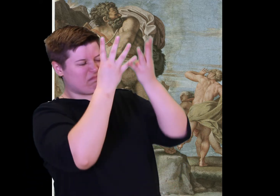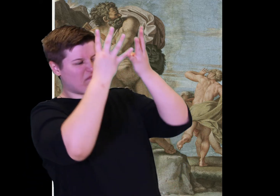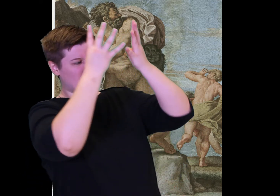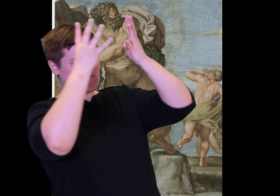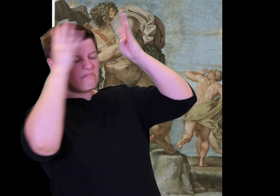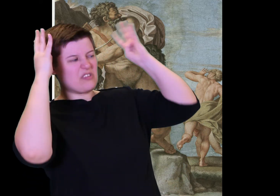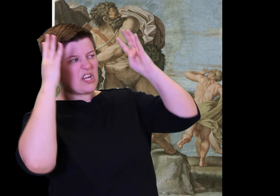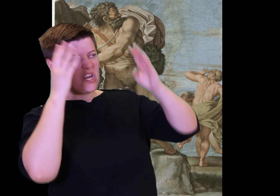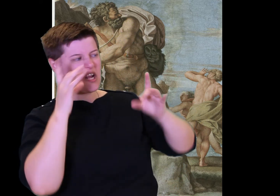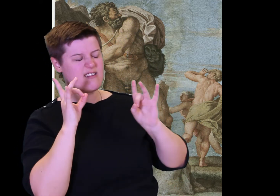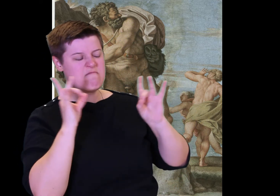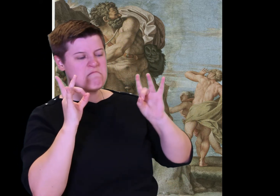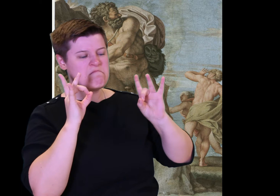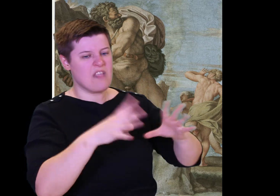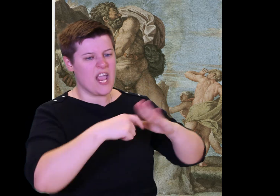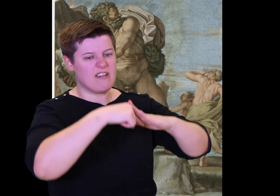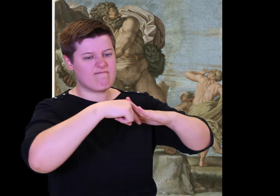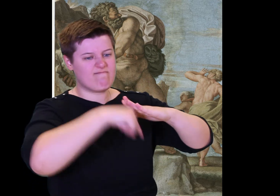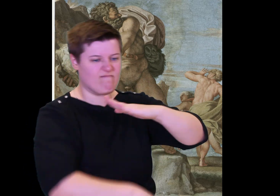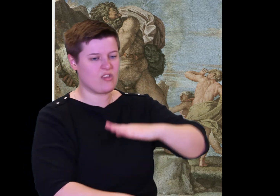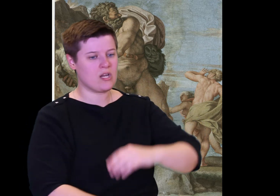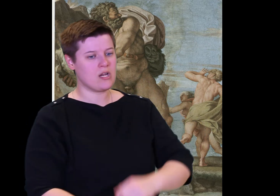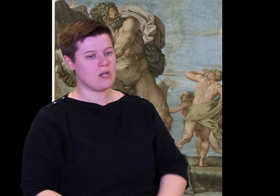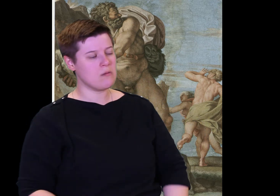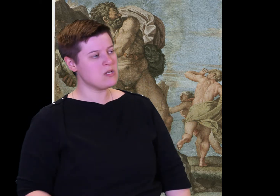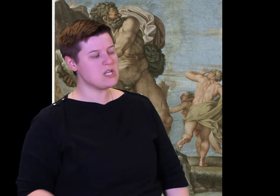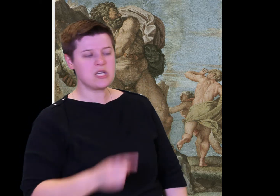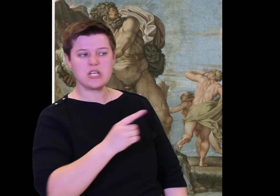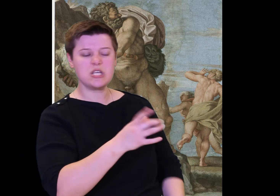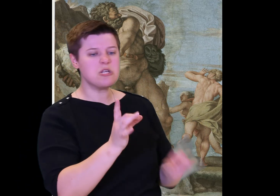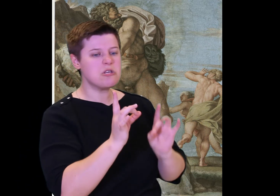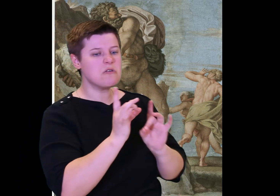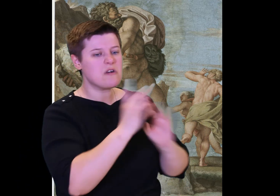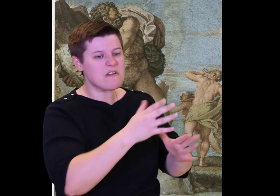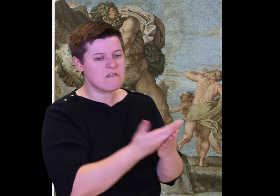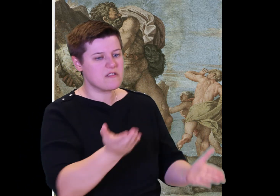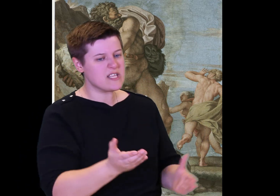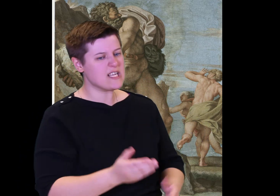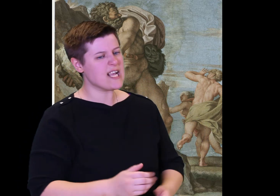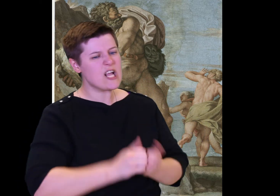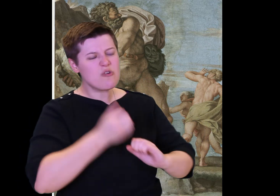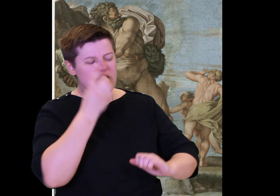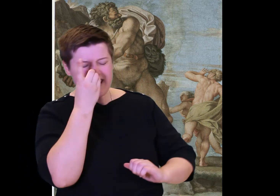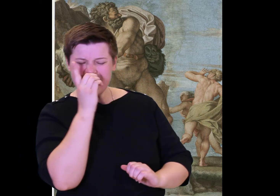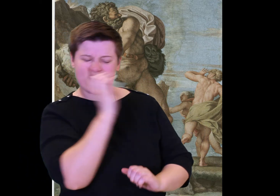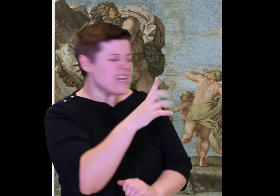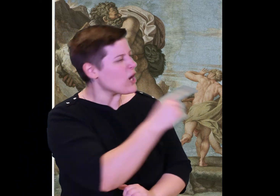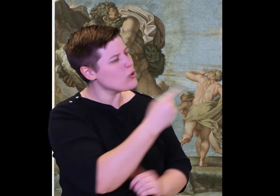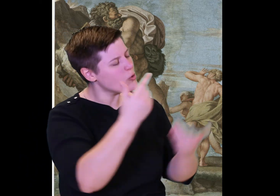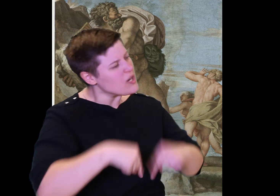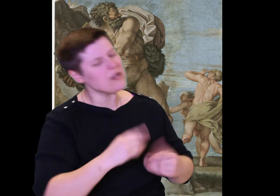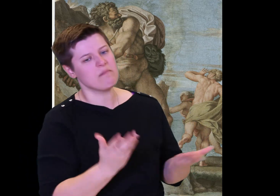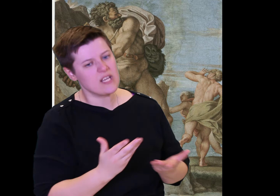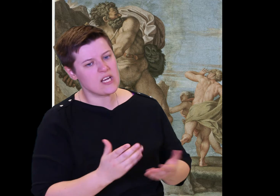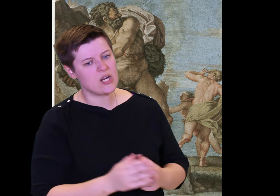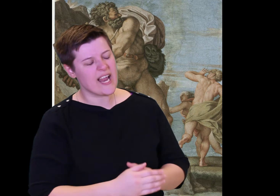Then the father yelled, 'Get out! You nasty creature, leave my island! Now!